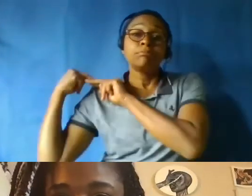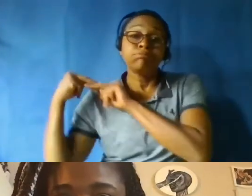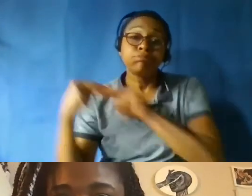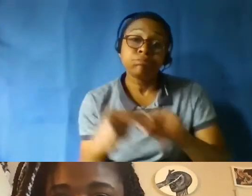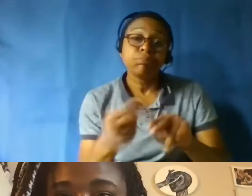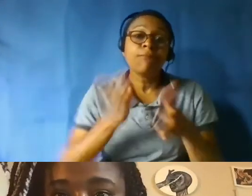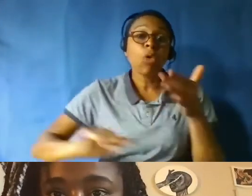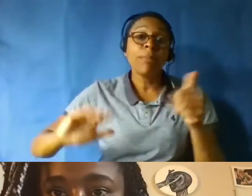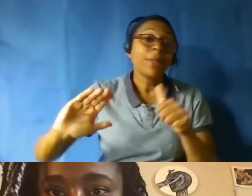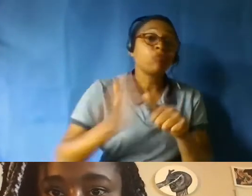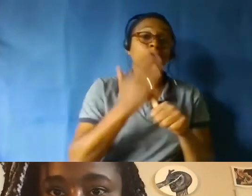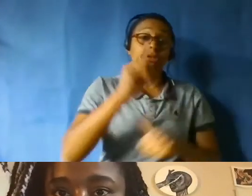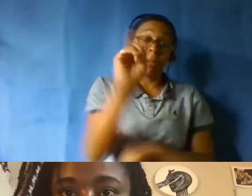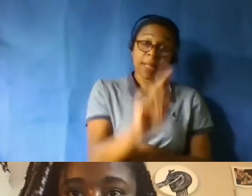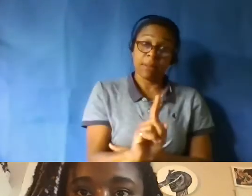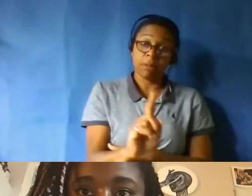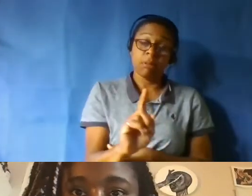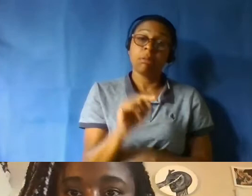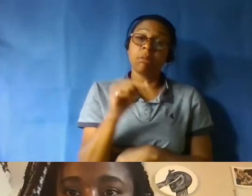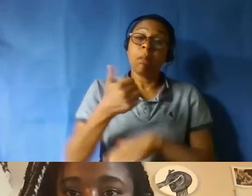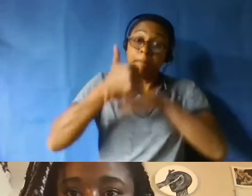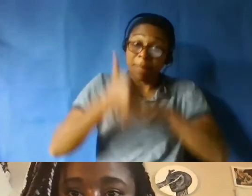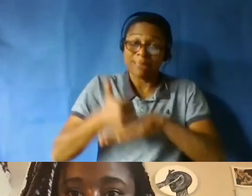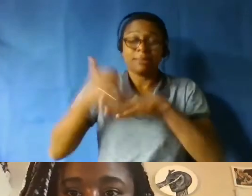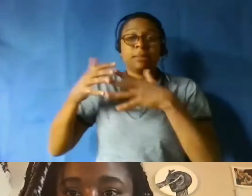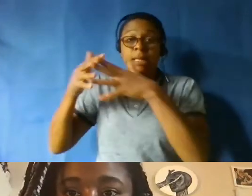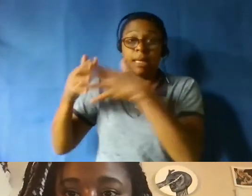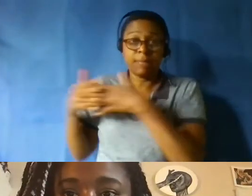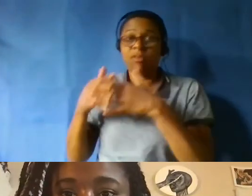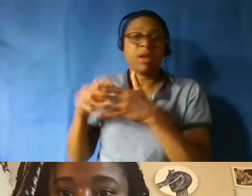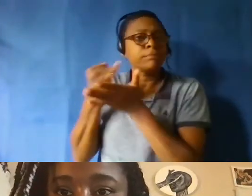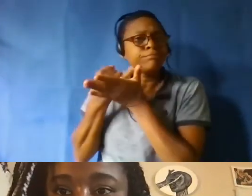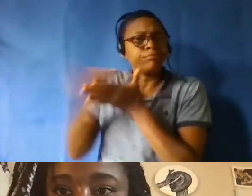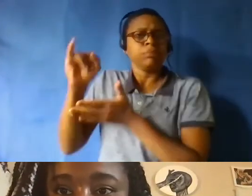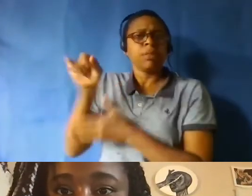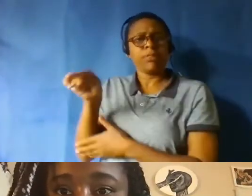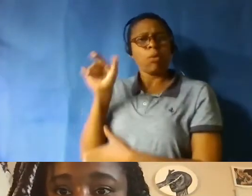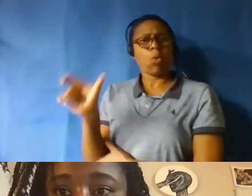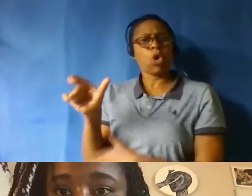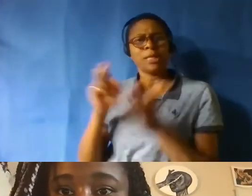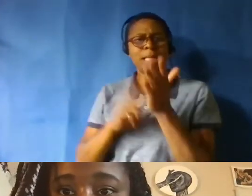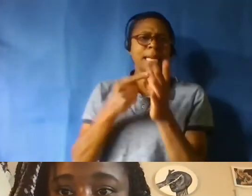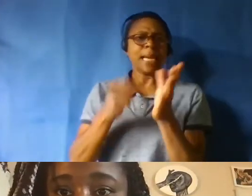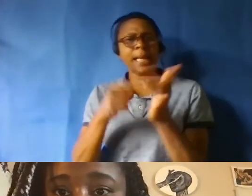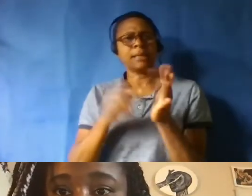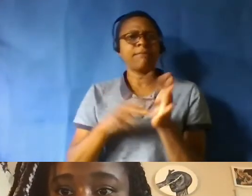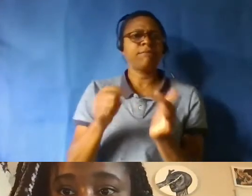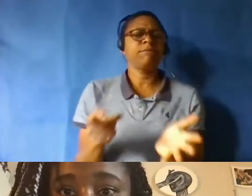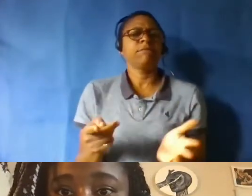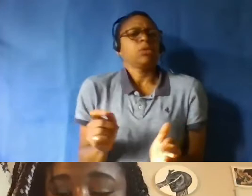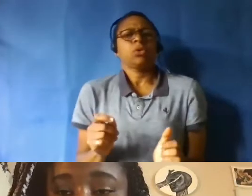work in the United States opposed using it I also think that these words can